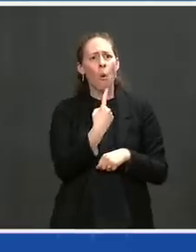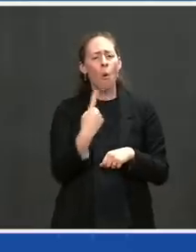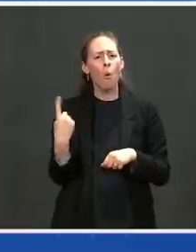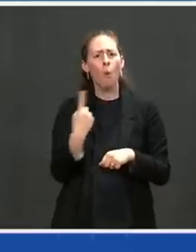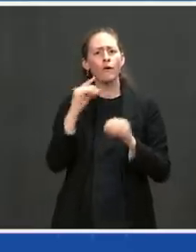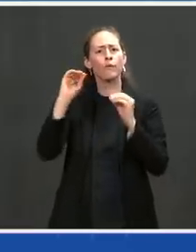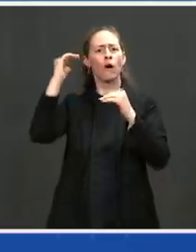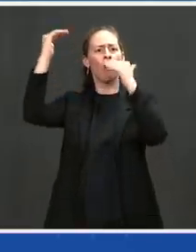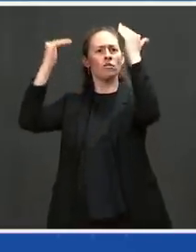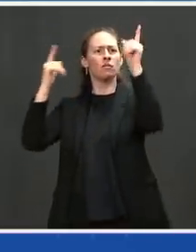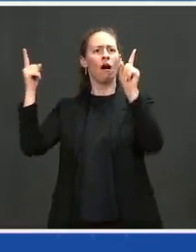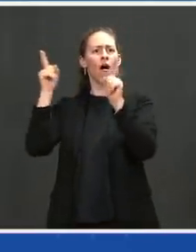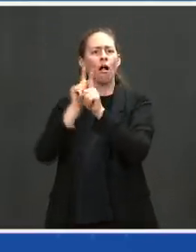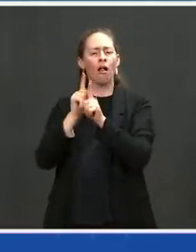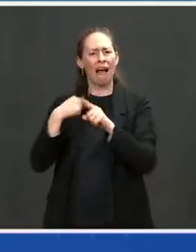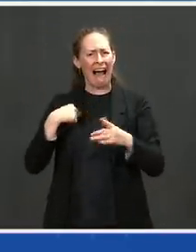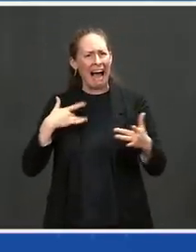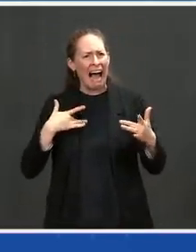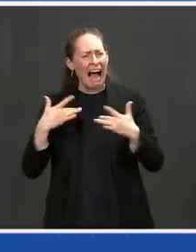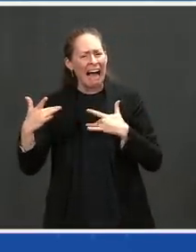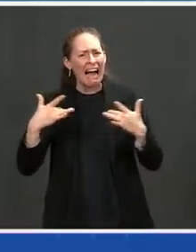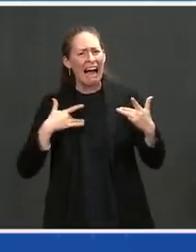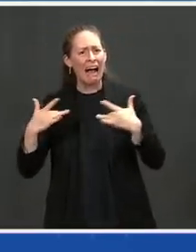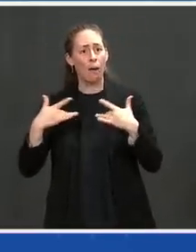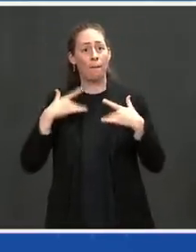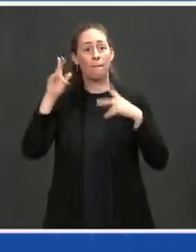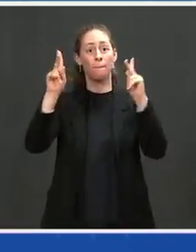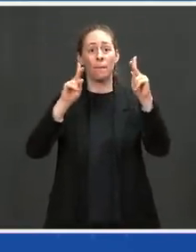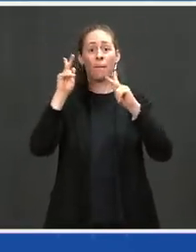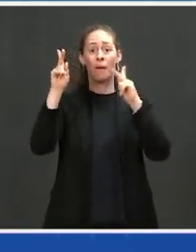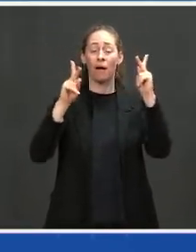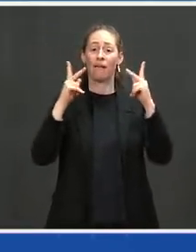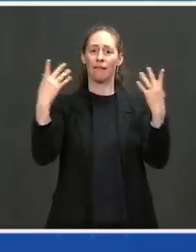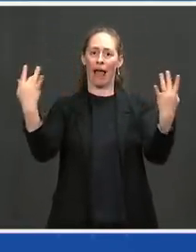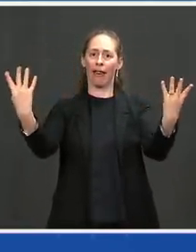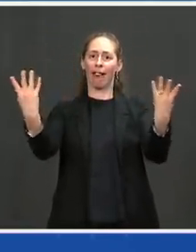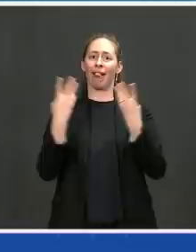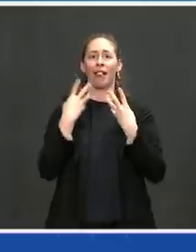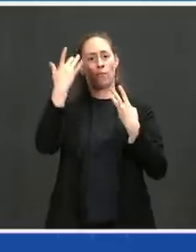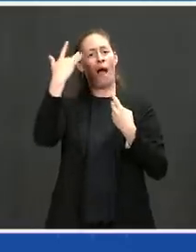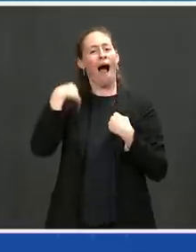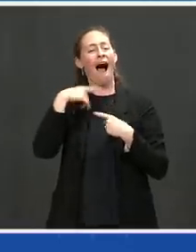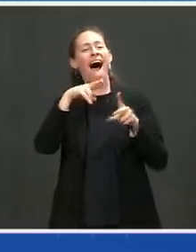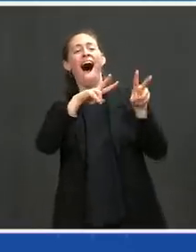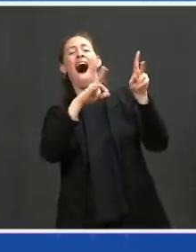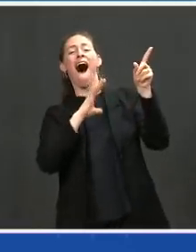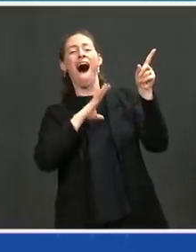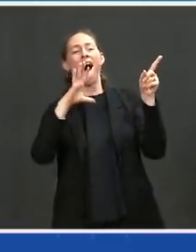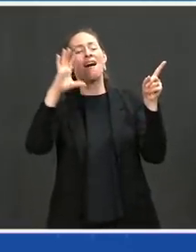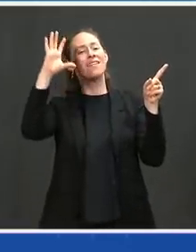because I'm the nice guy; that's the reason why it's happening -- that I'm a decent man or however it's phrased. That -- you know, that's why they're coming,